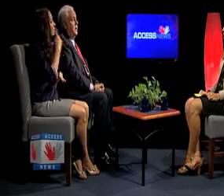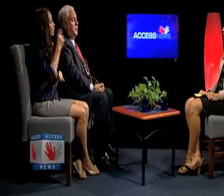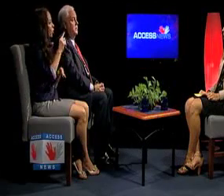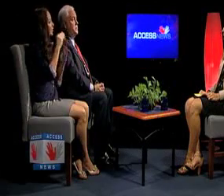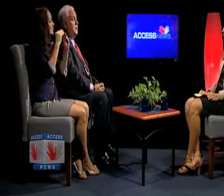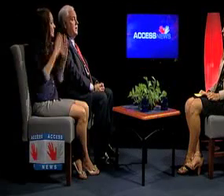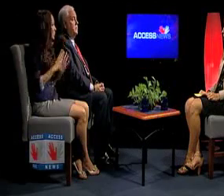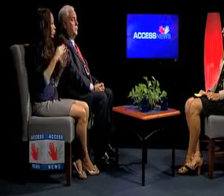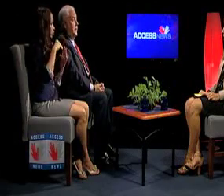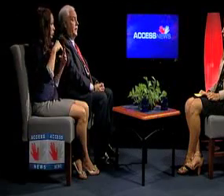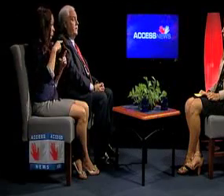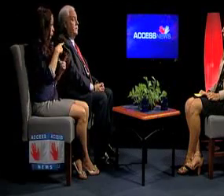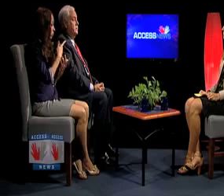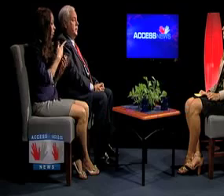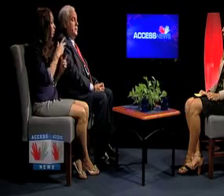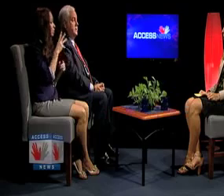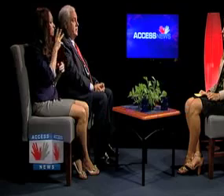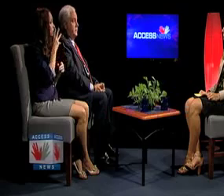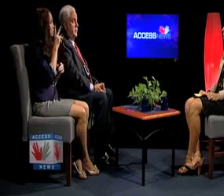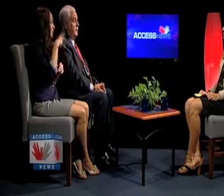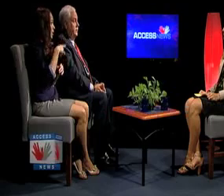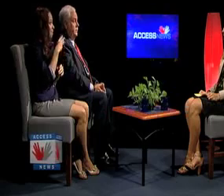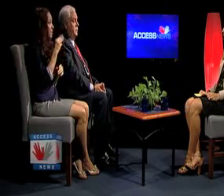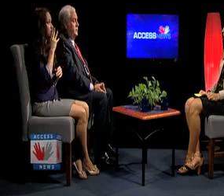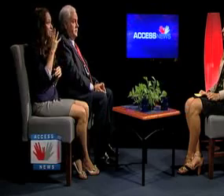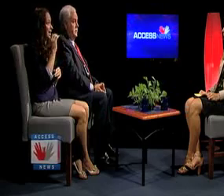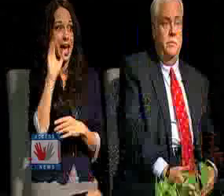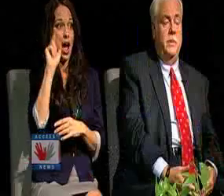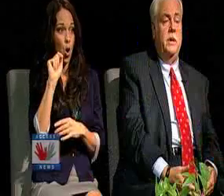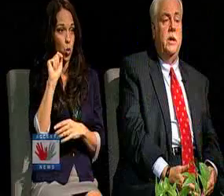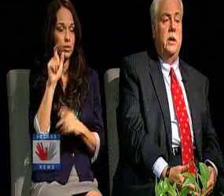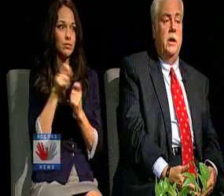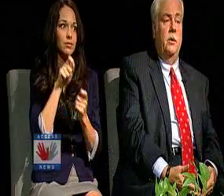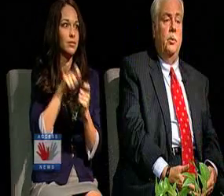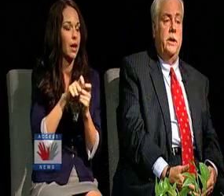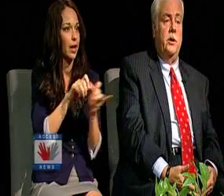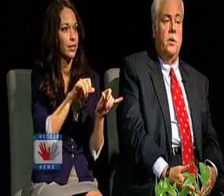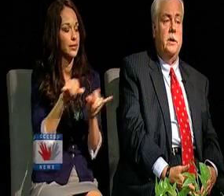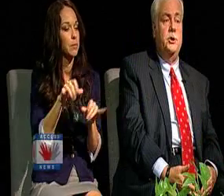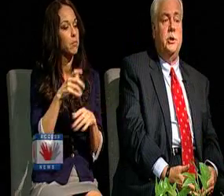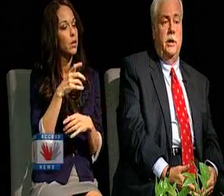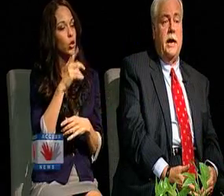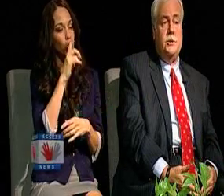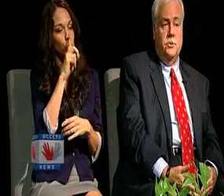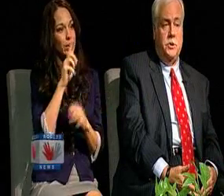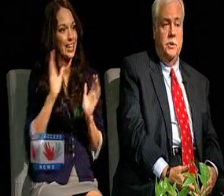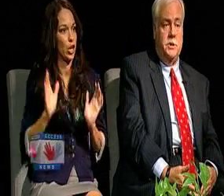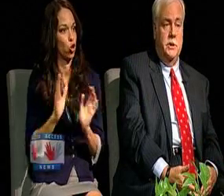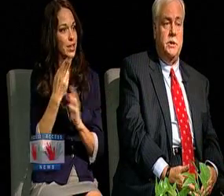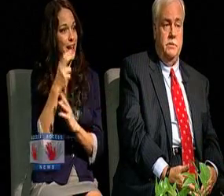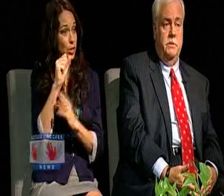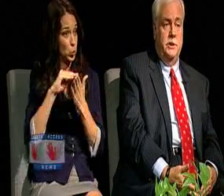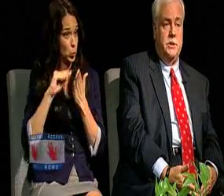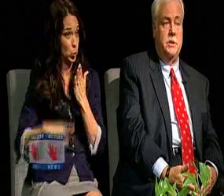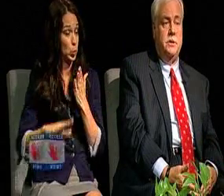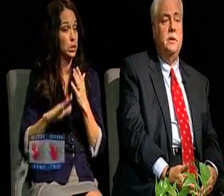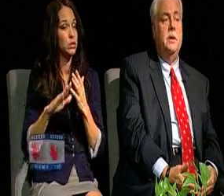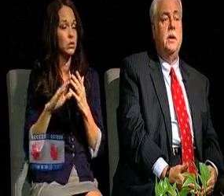Speak Up! Speak Out! is exactly the same. We encourage high school students in this instance